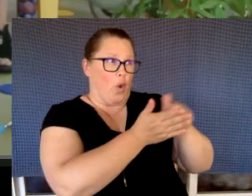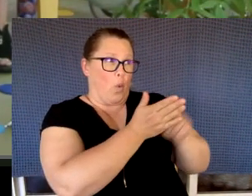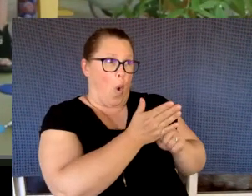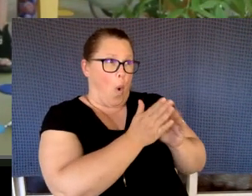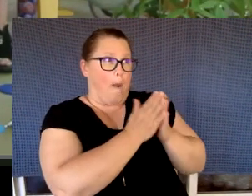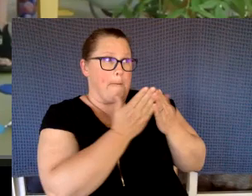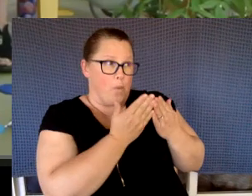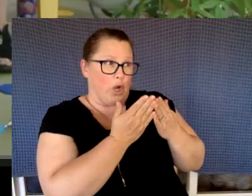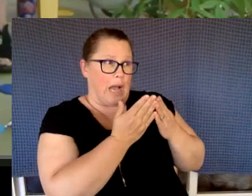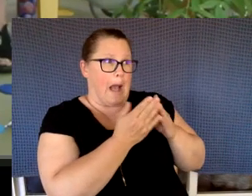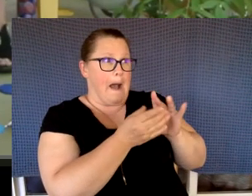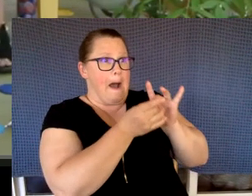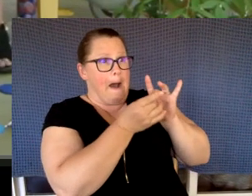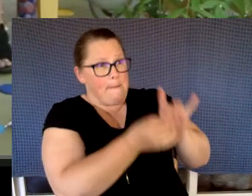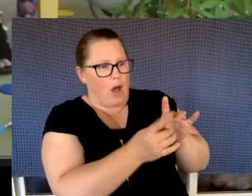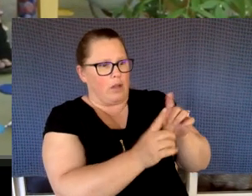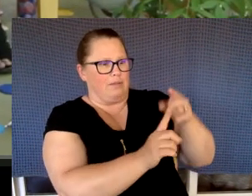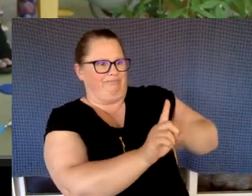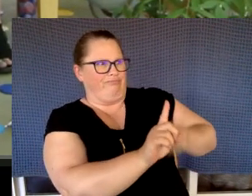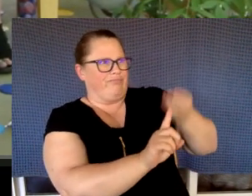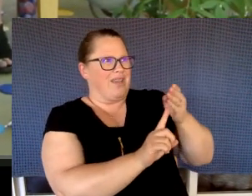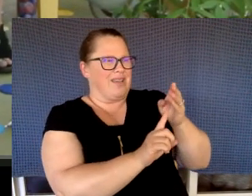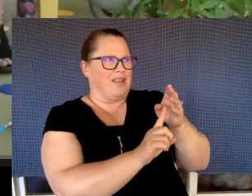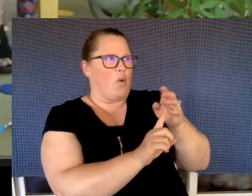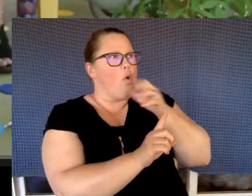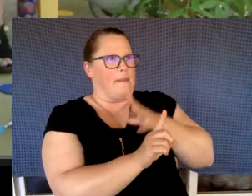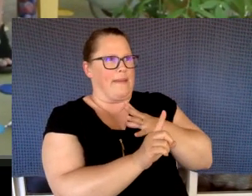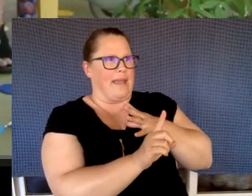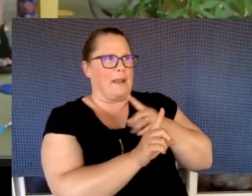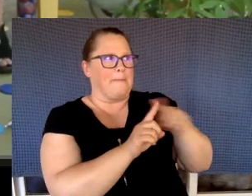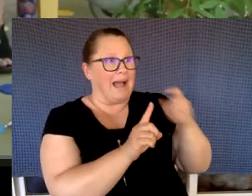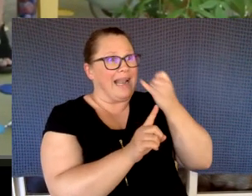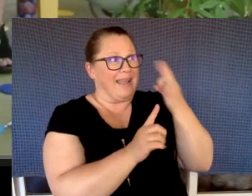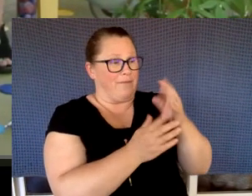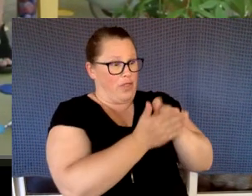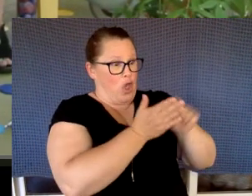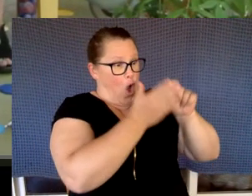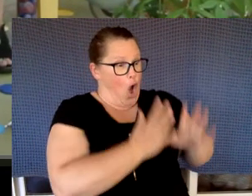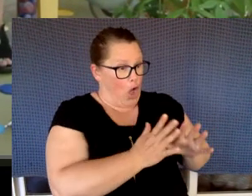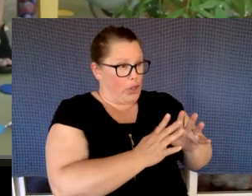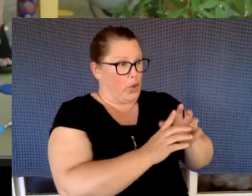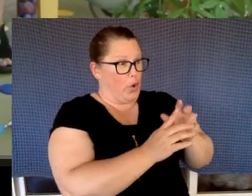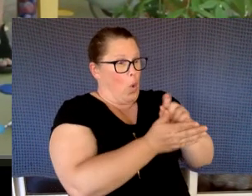it would be an autobiography. Oh! So if i keep a journal and I write